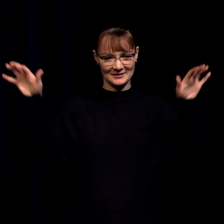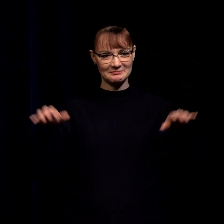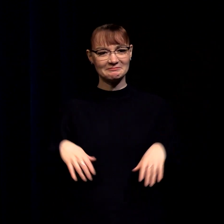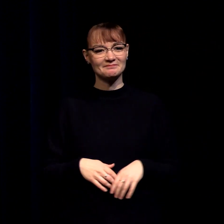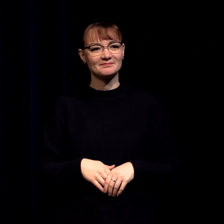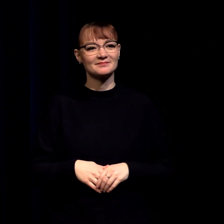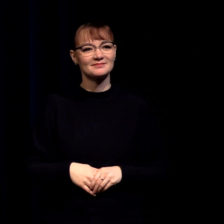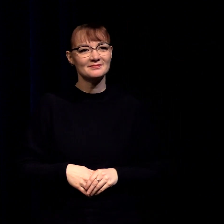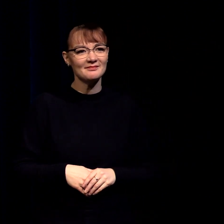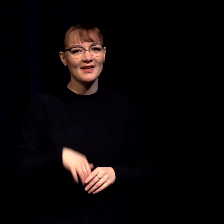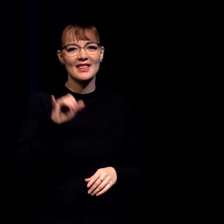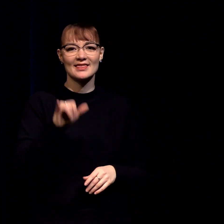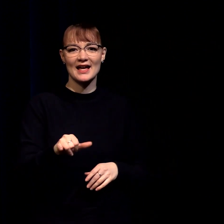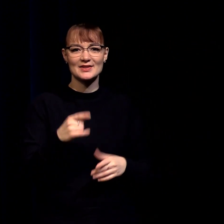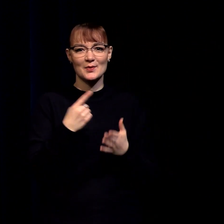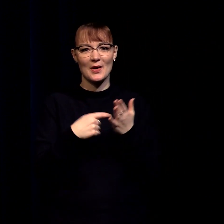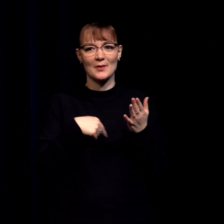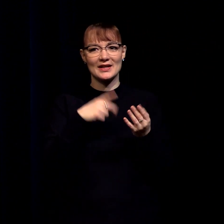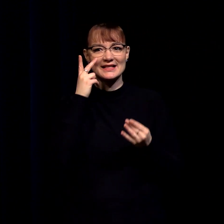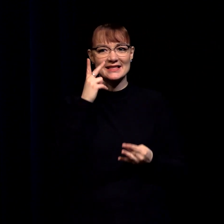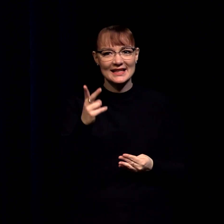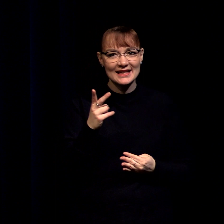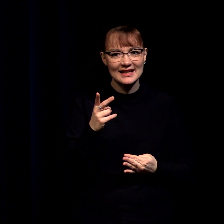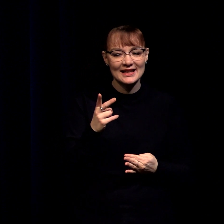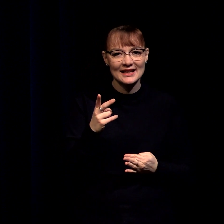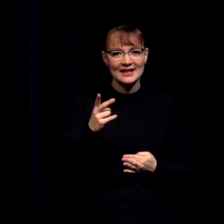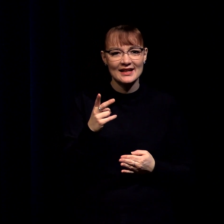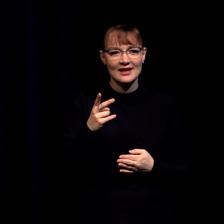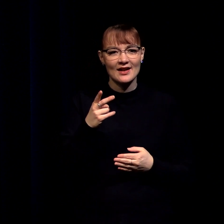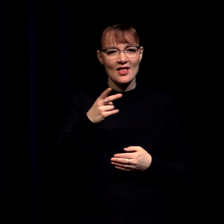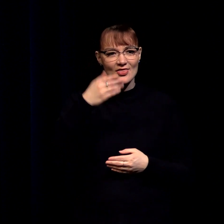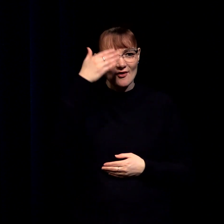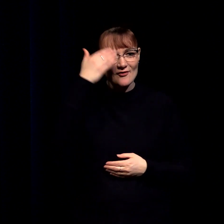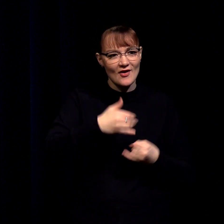see here, the front line, where else would you want to be than